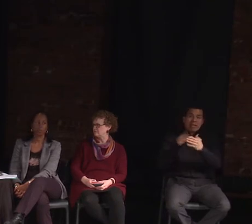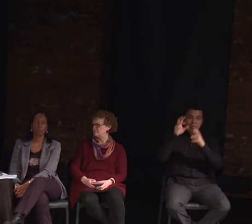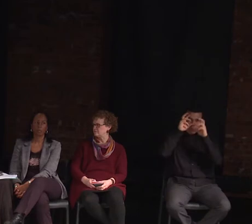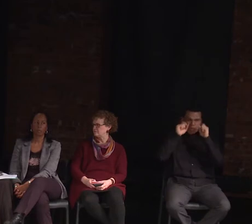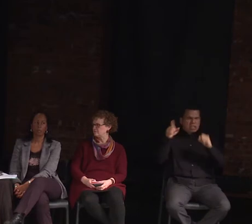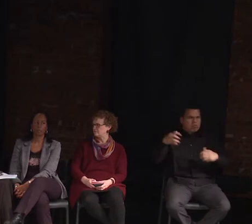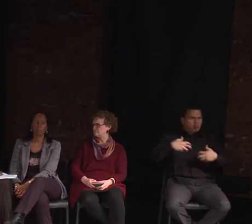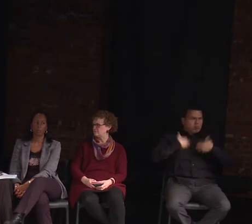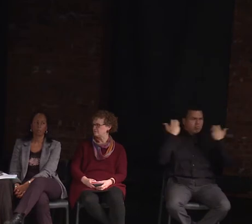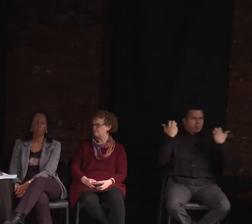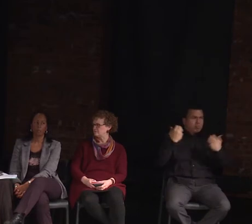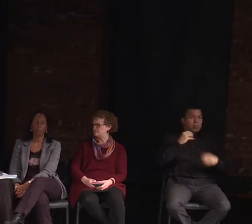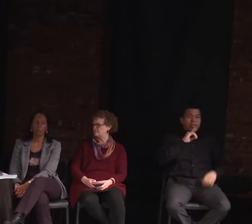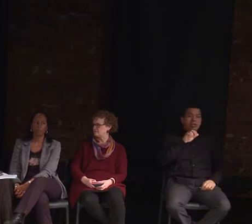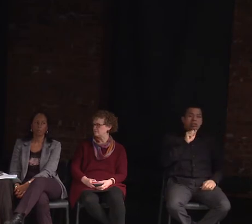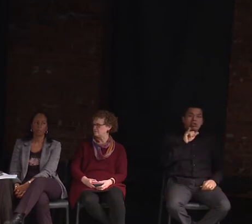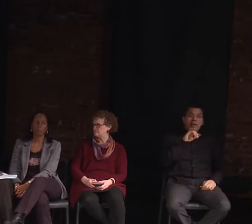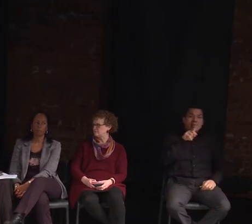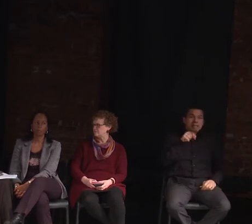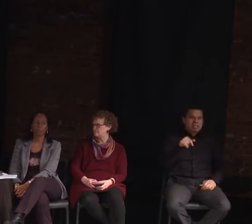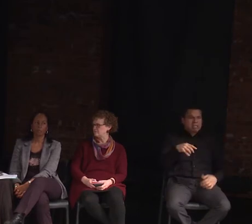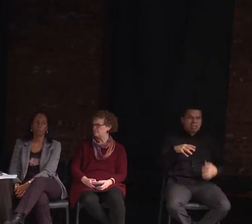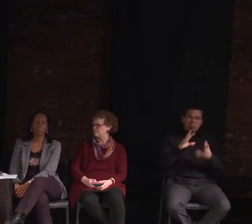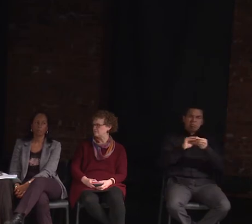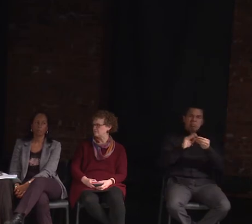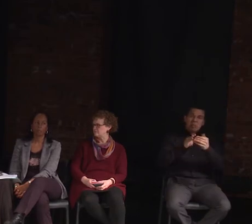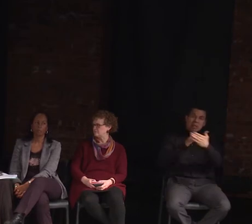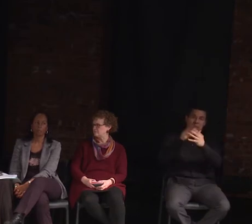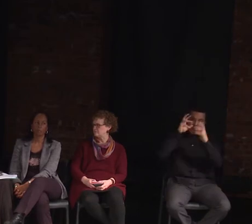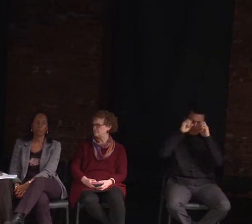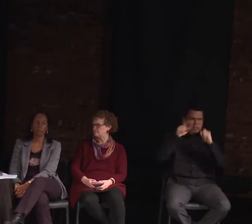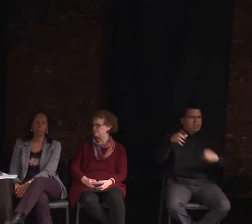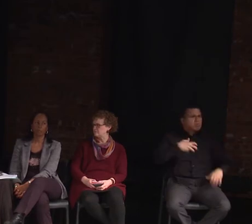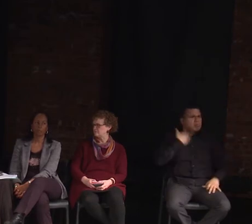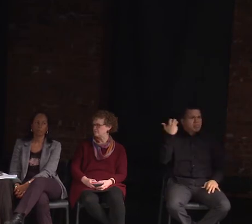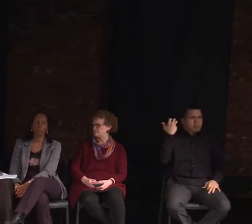When we consider a federal budget proposal that eliminates